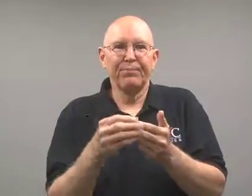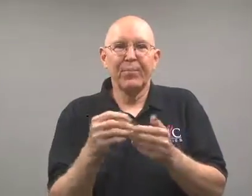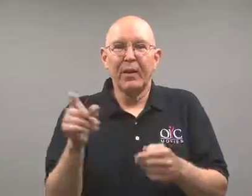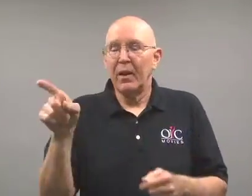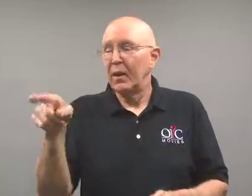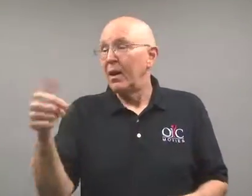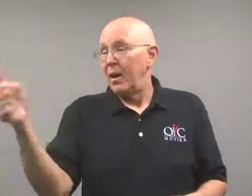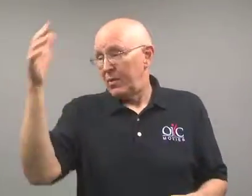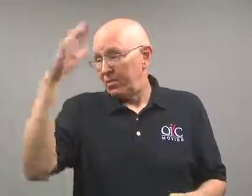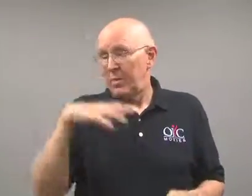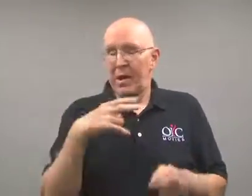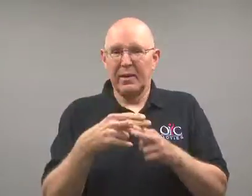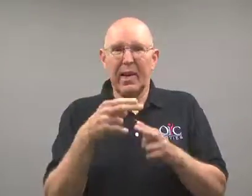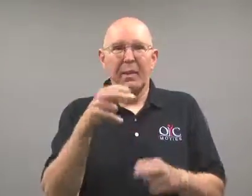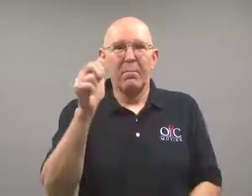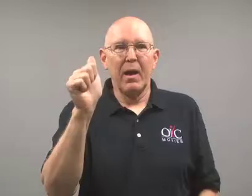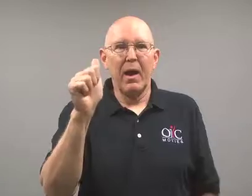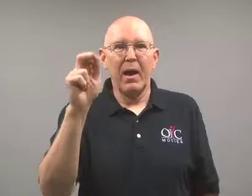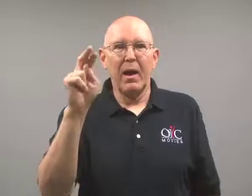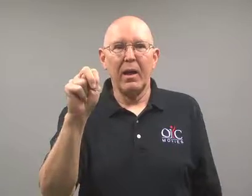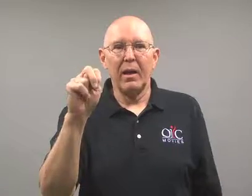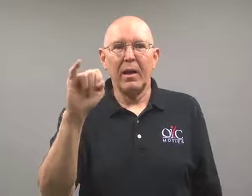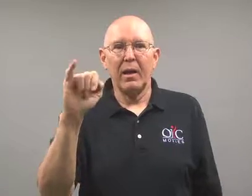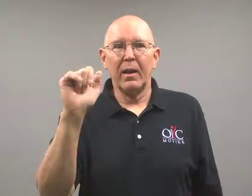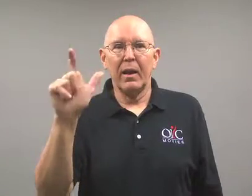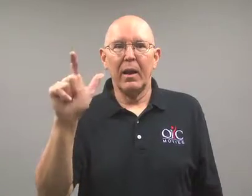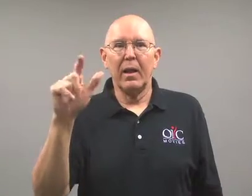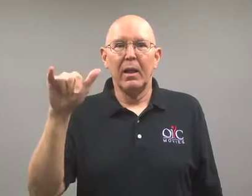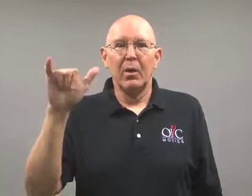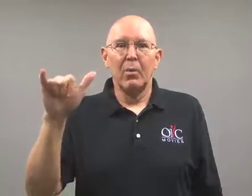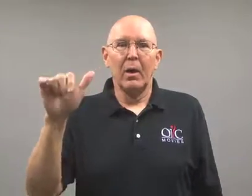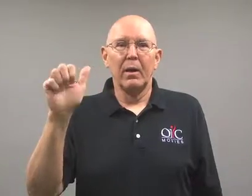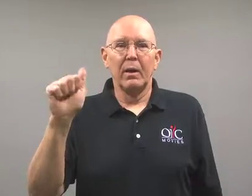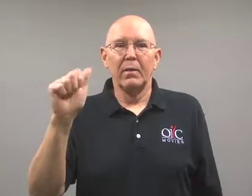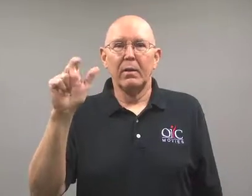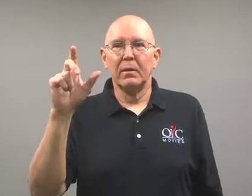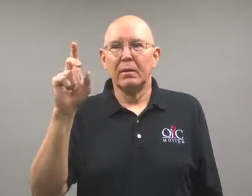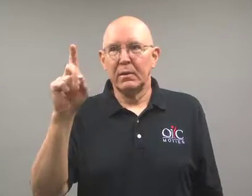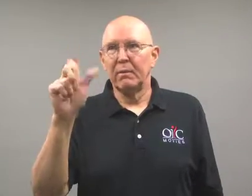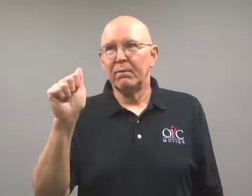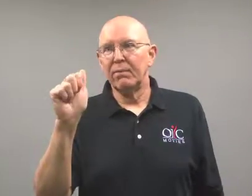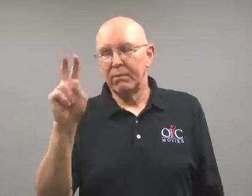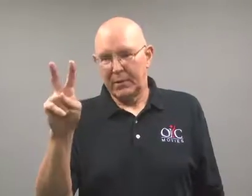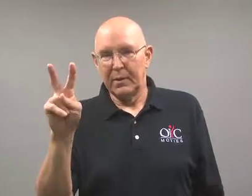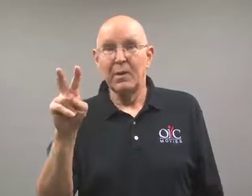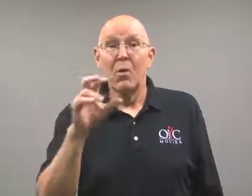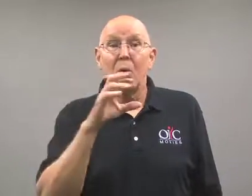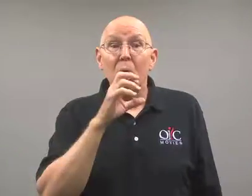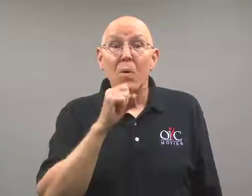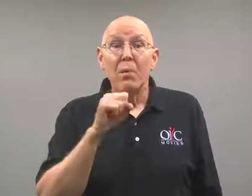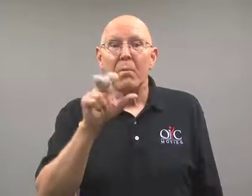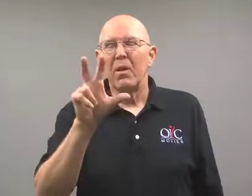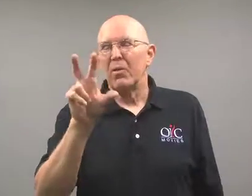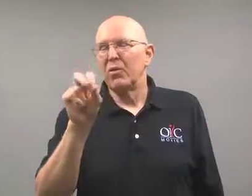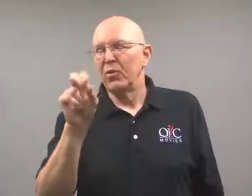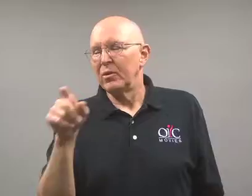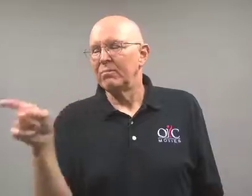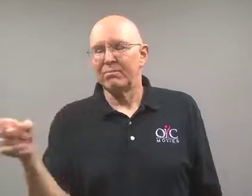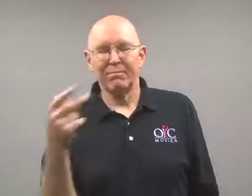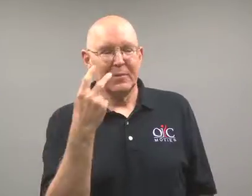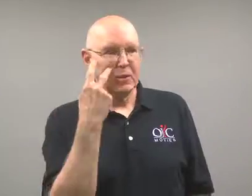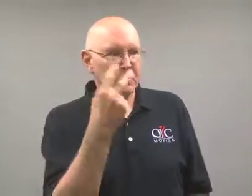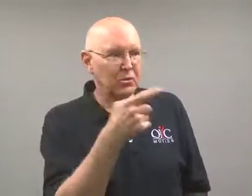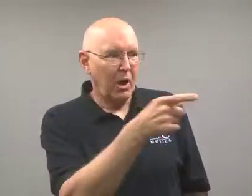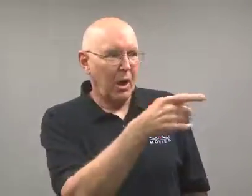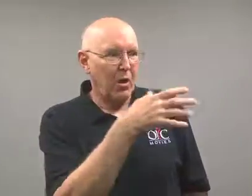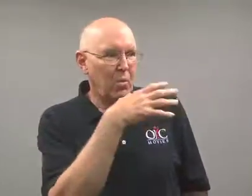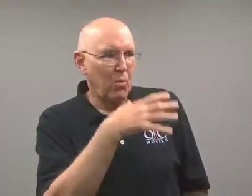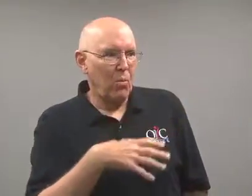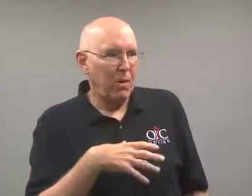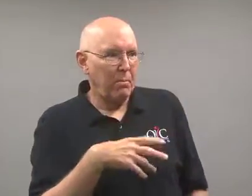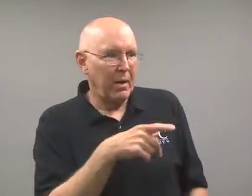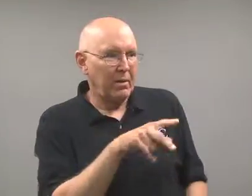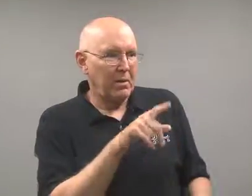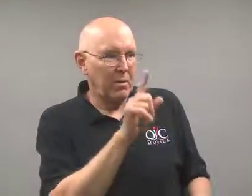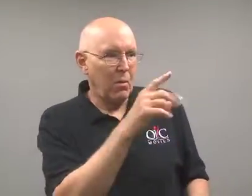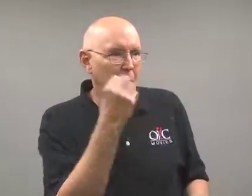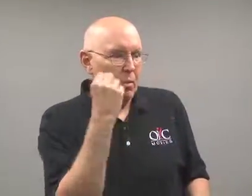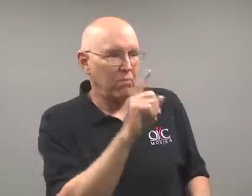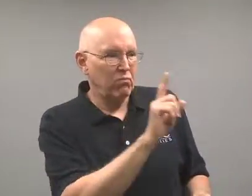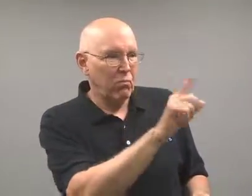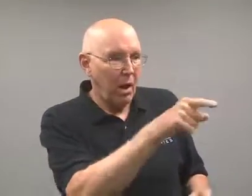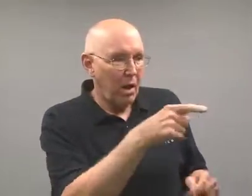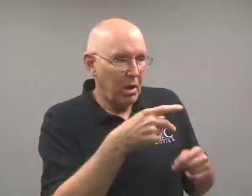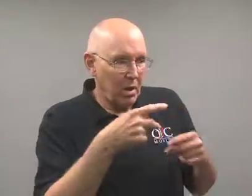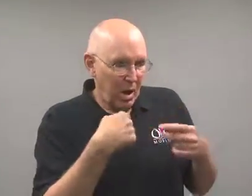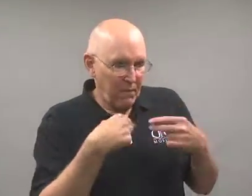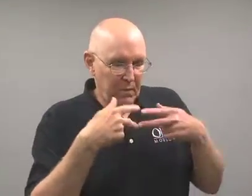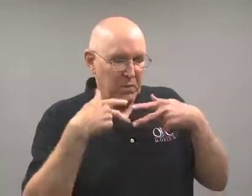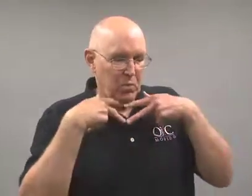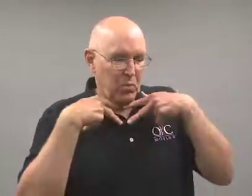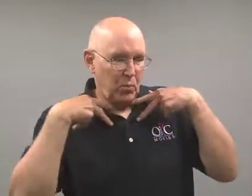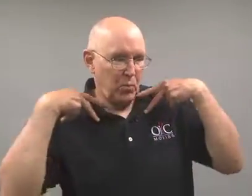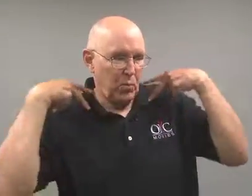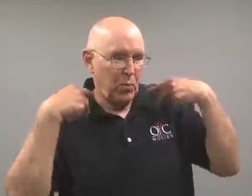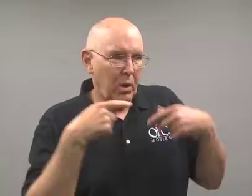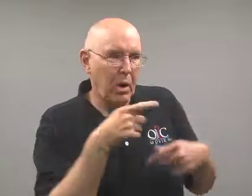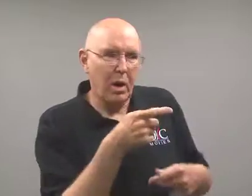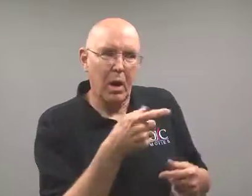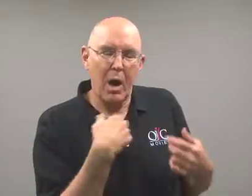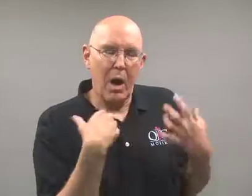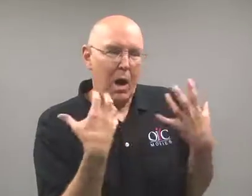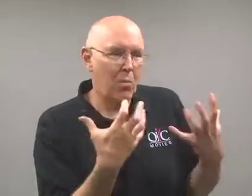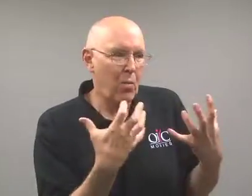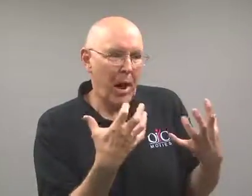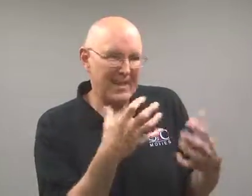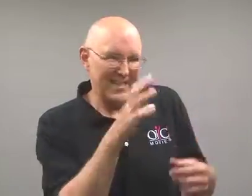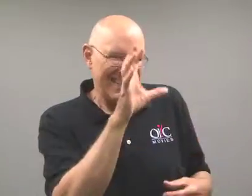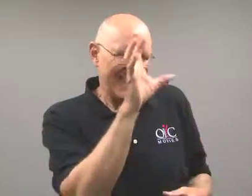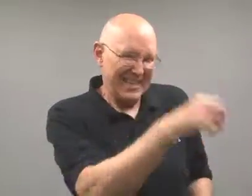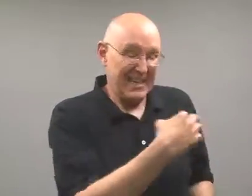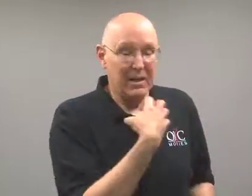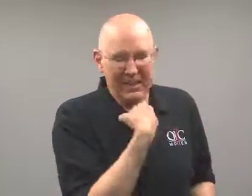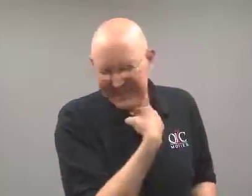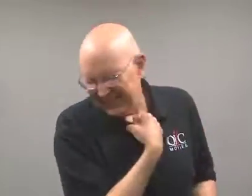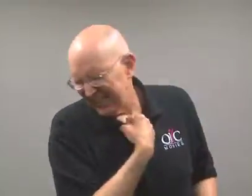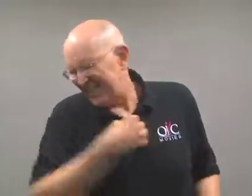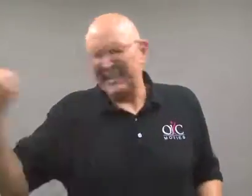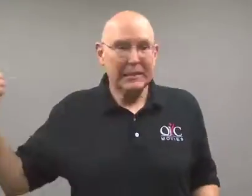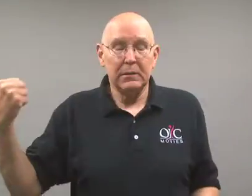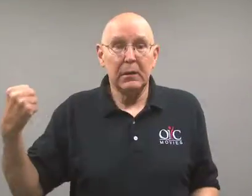Anil Yadav, 30, saw the necklace on her, and wanted it. He snatched it off her neck.